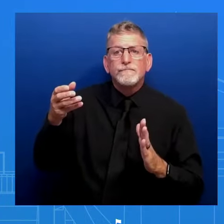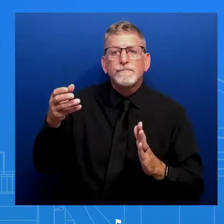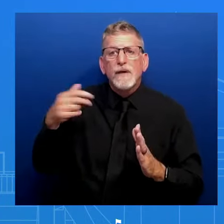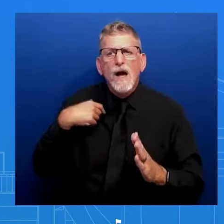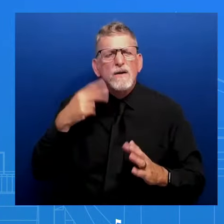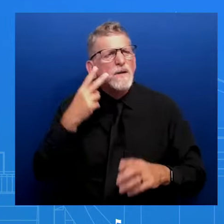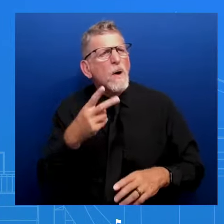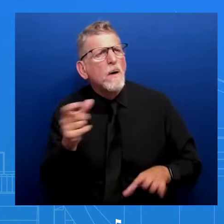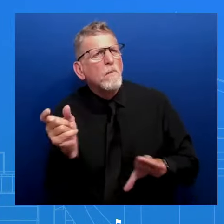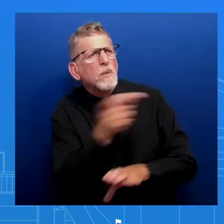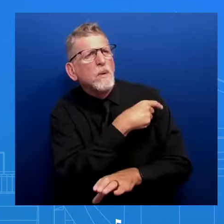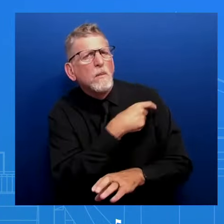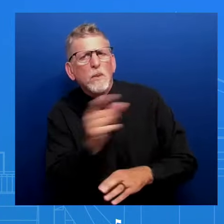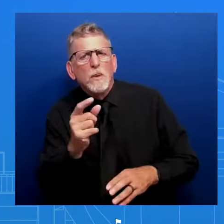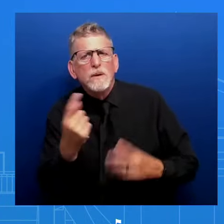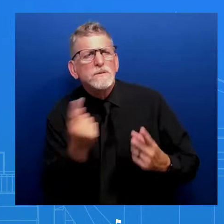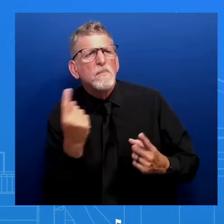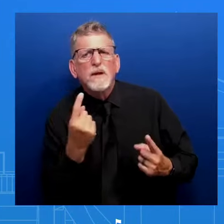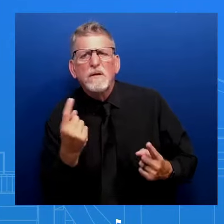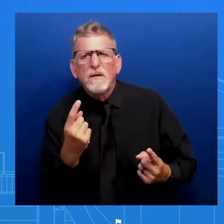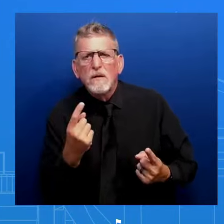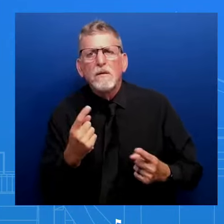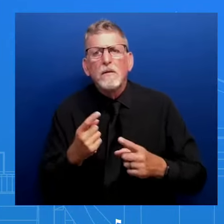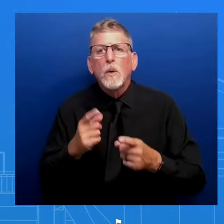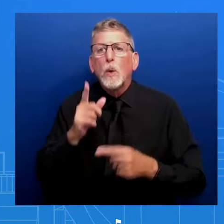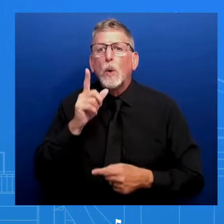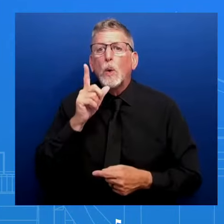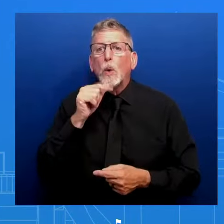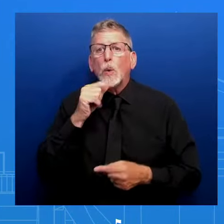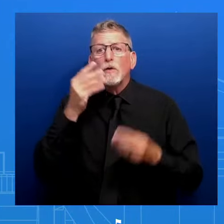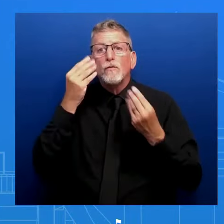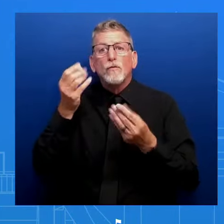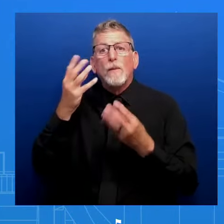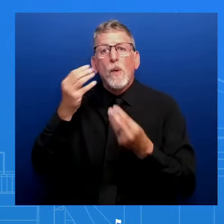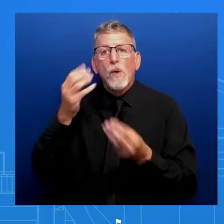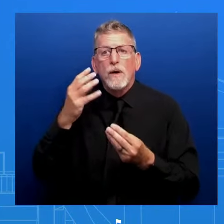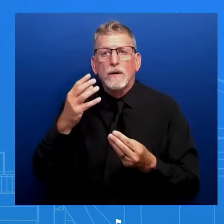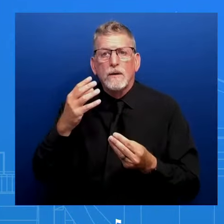that these phenomena have in some cases had an impact on our training ranges,